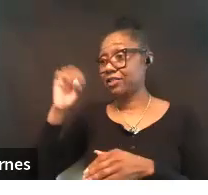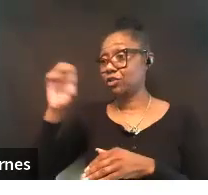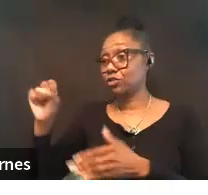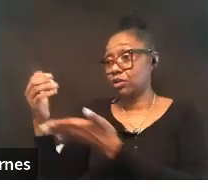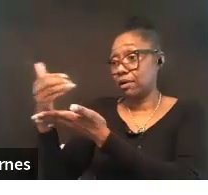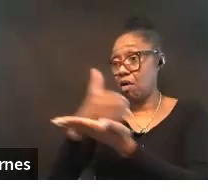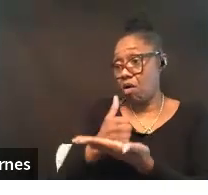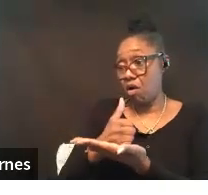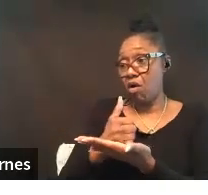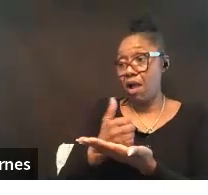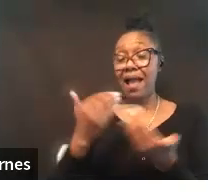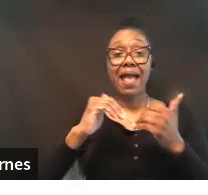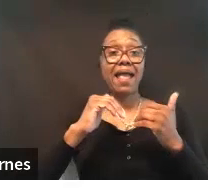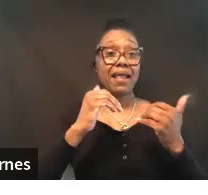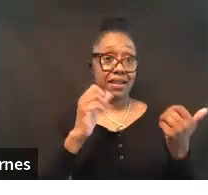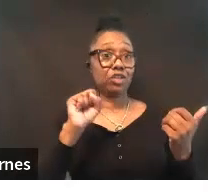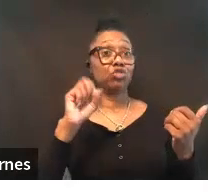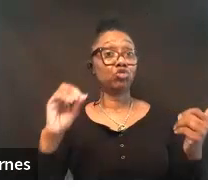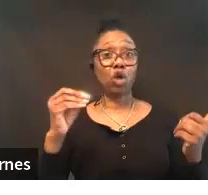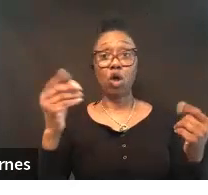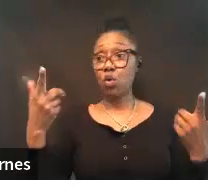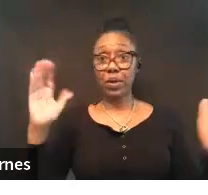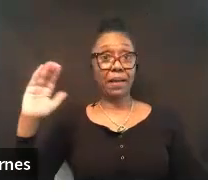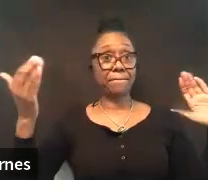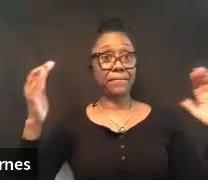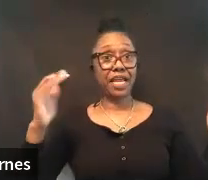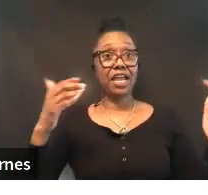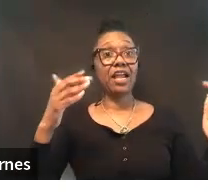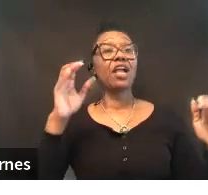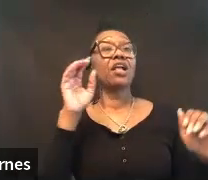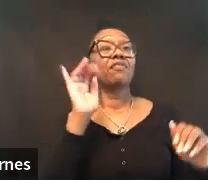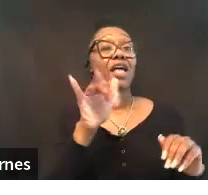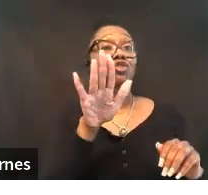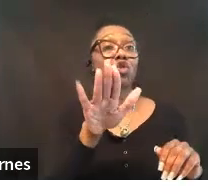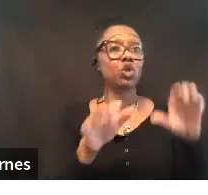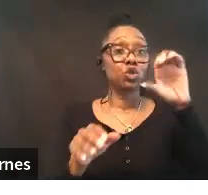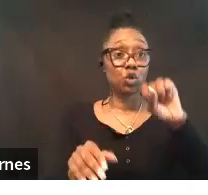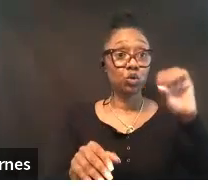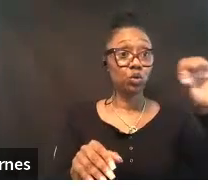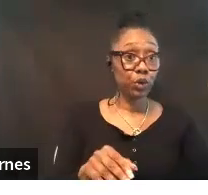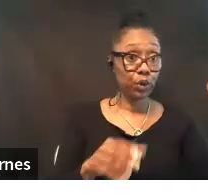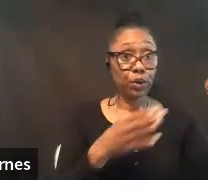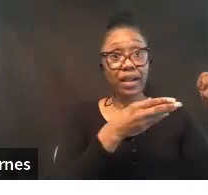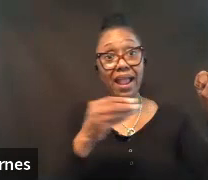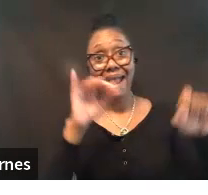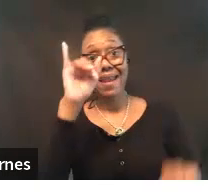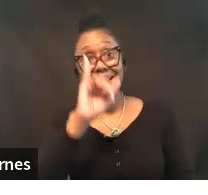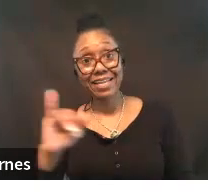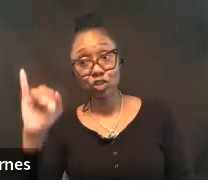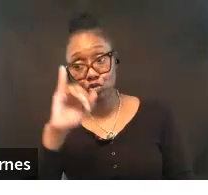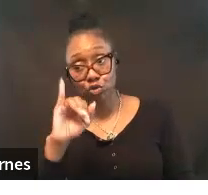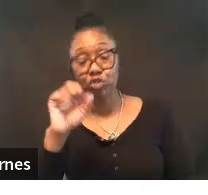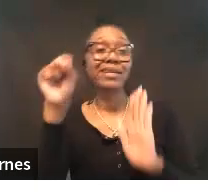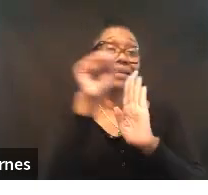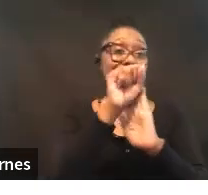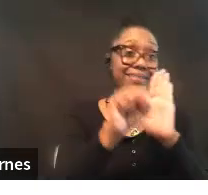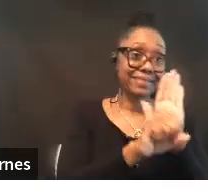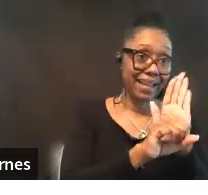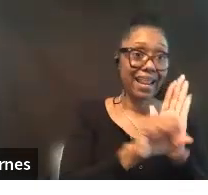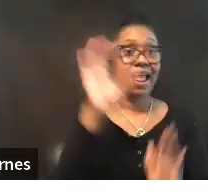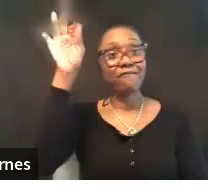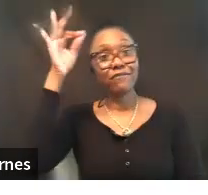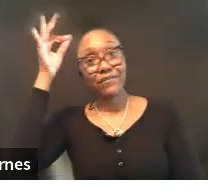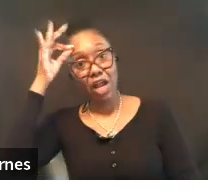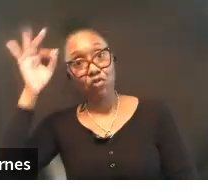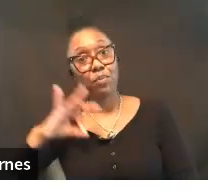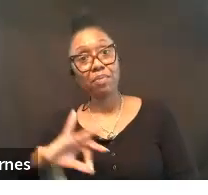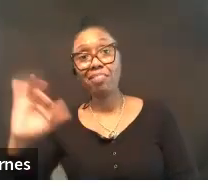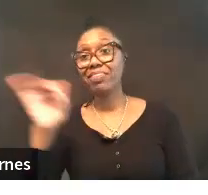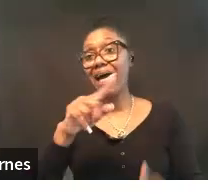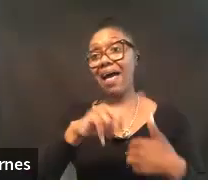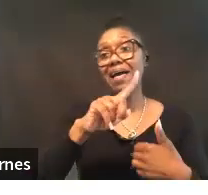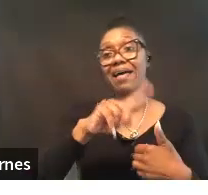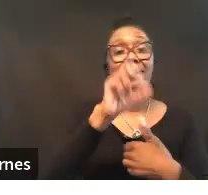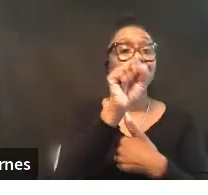So that your Social Security, your insurance, state and federal. Benefits such as SNAP or housing.